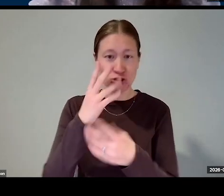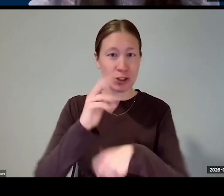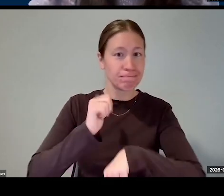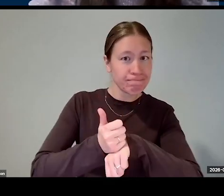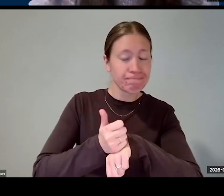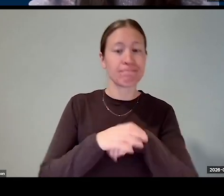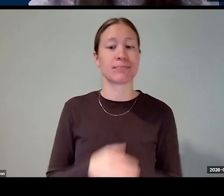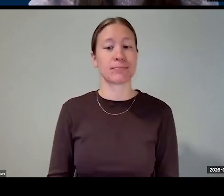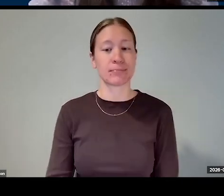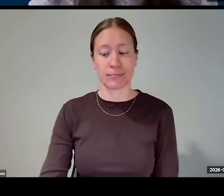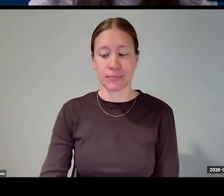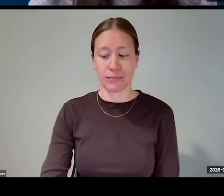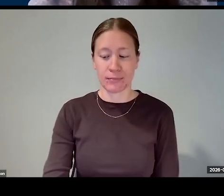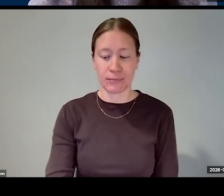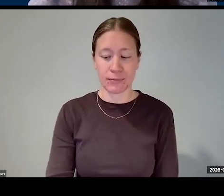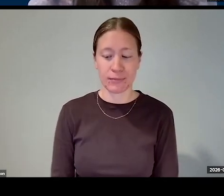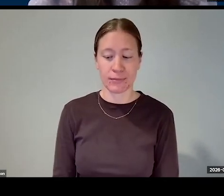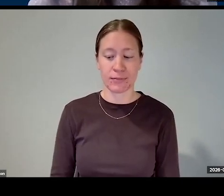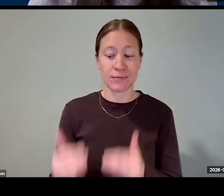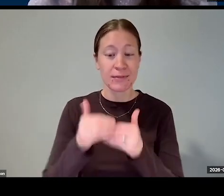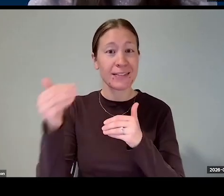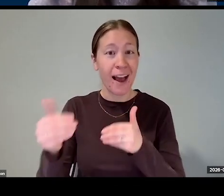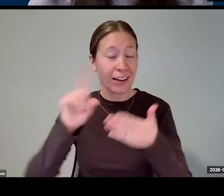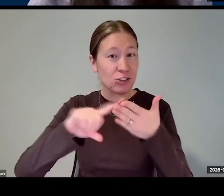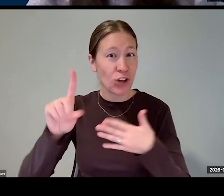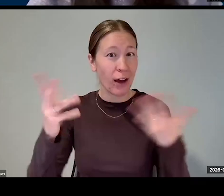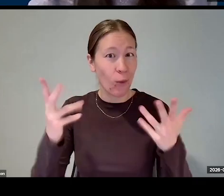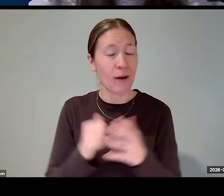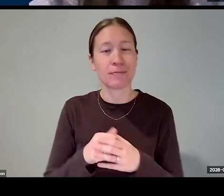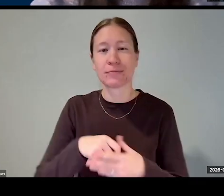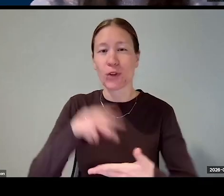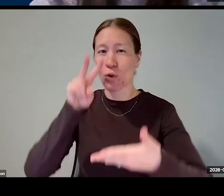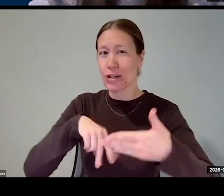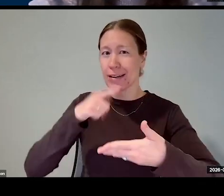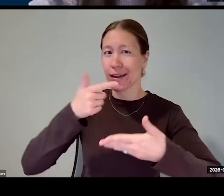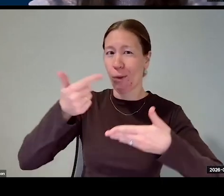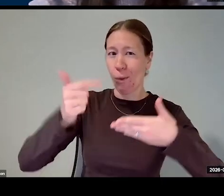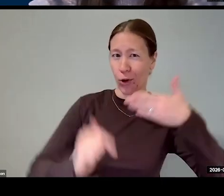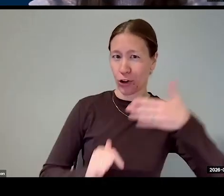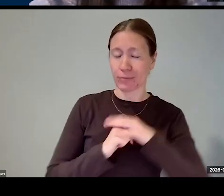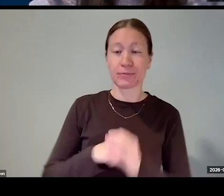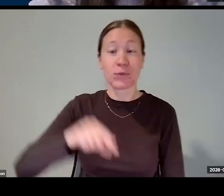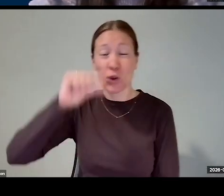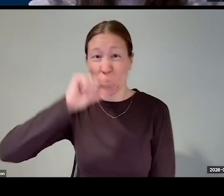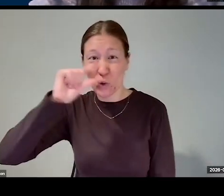the next thing I wanna check is the reading order. So in Google Slides, the way you can check your reading order is